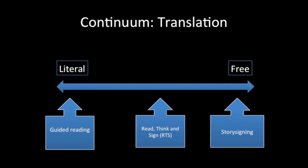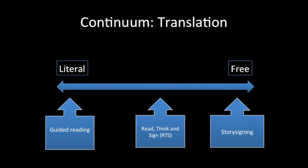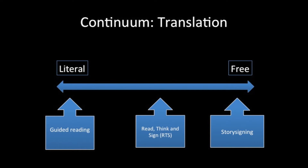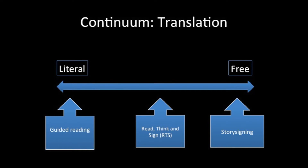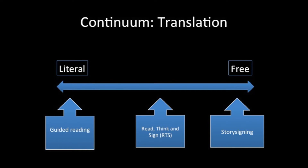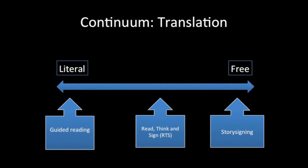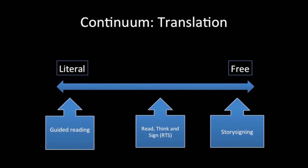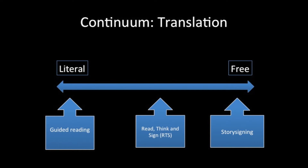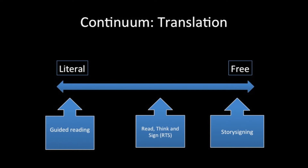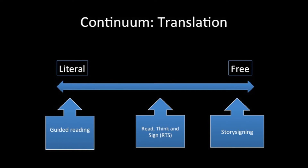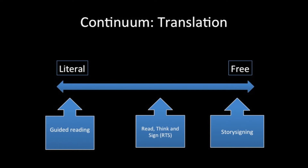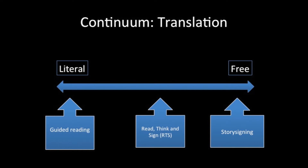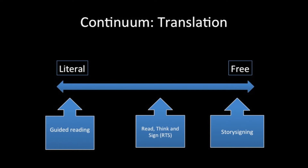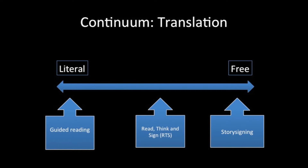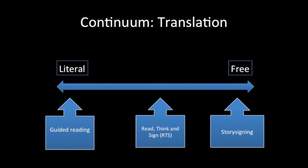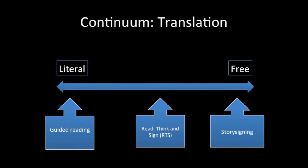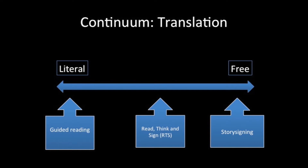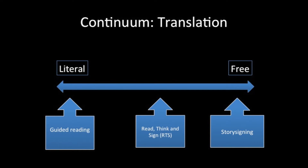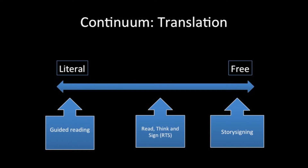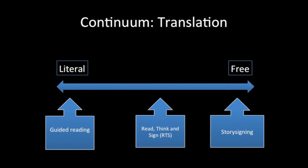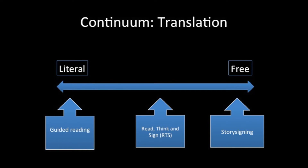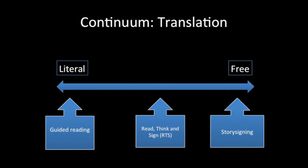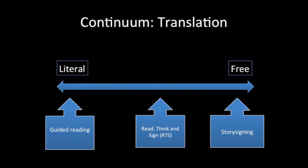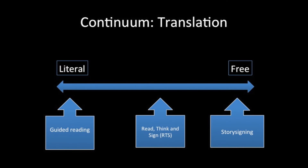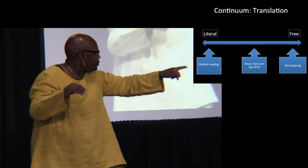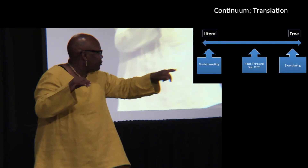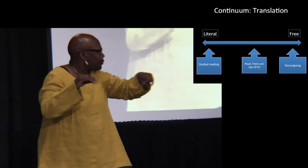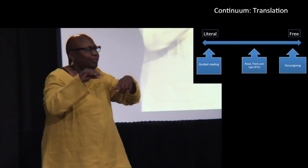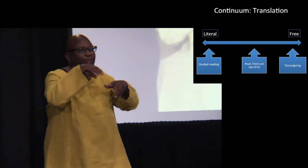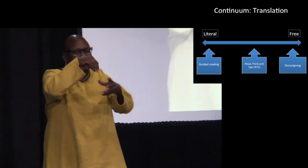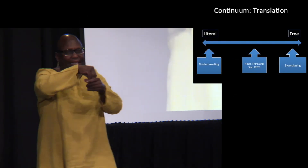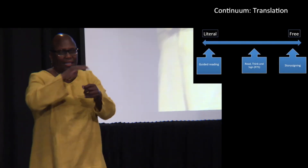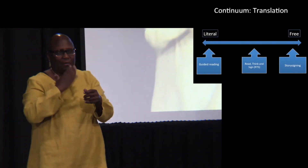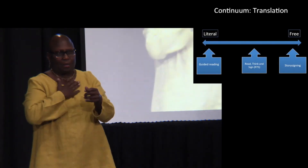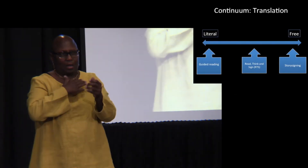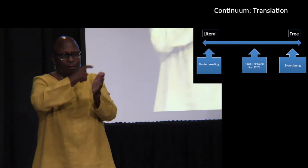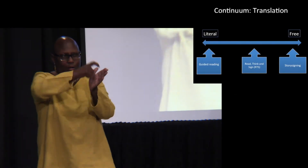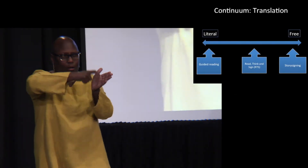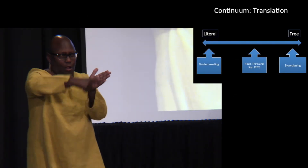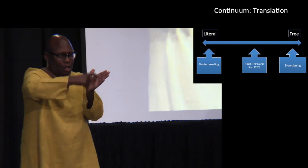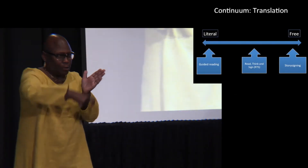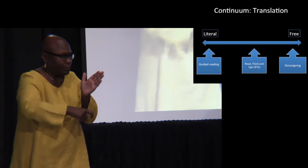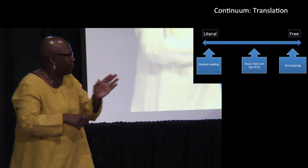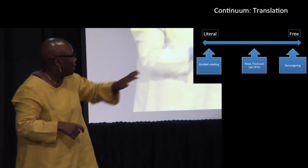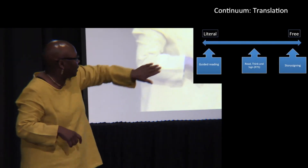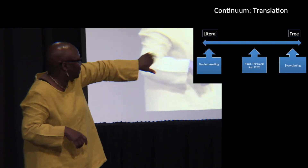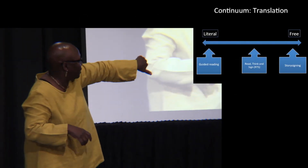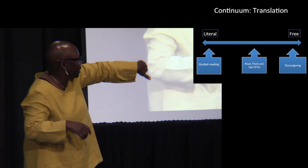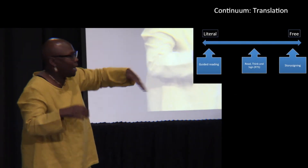The transformation model starts from a completely different place - one that assumes and expects